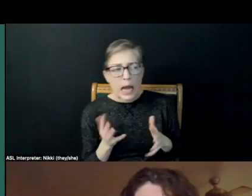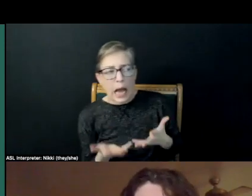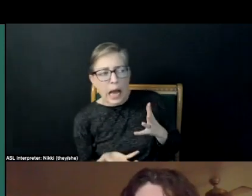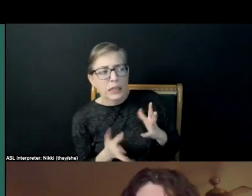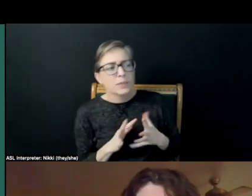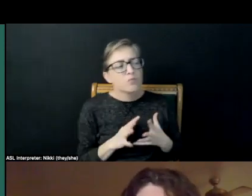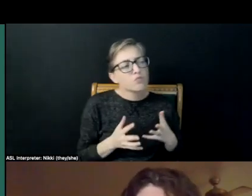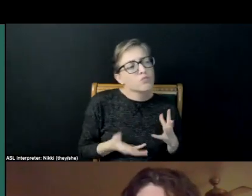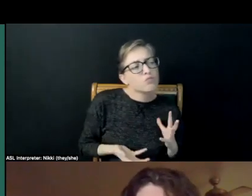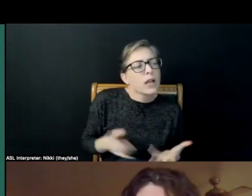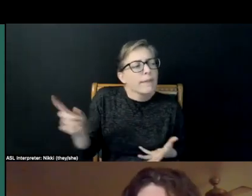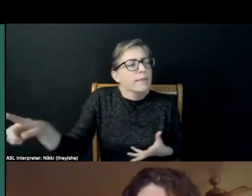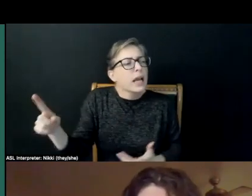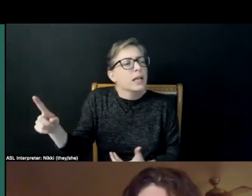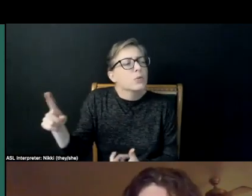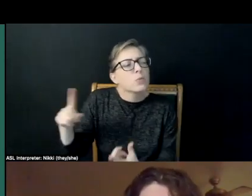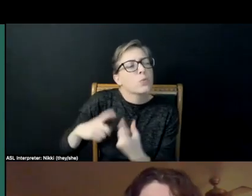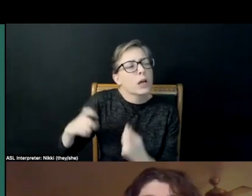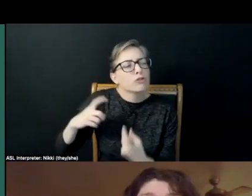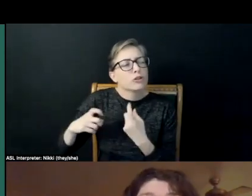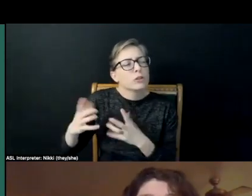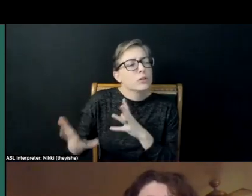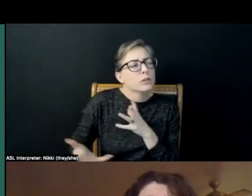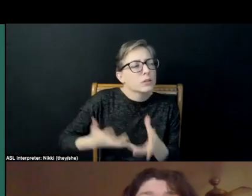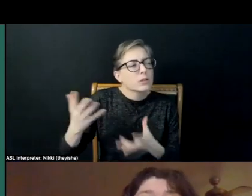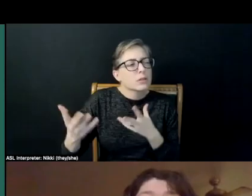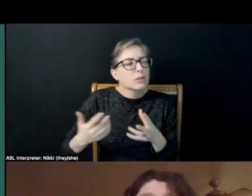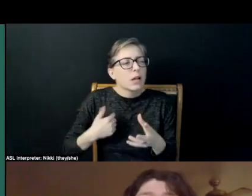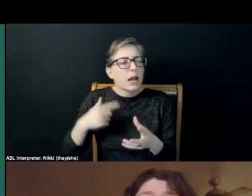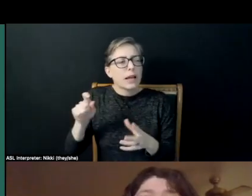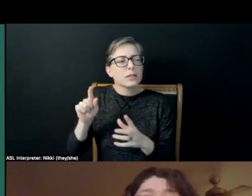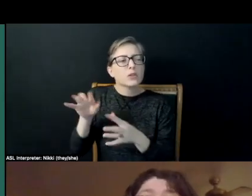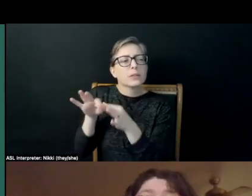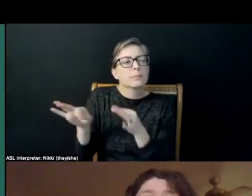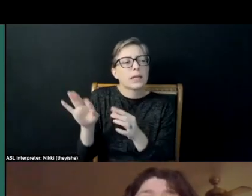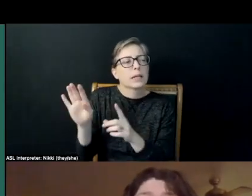but I knew you'd be fine. Personally if doctors and nurses had concerns